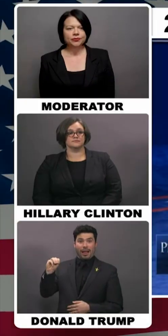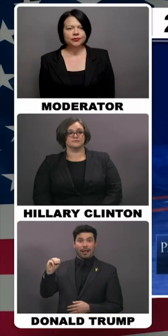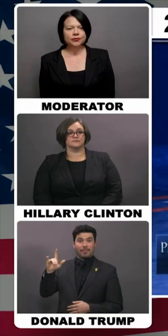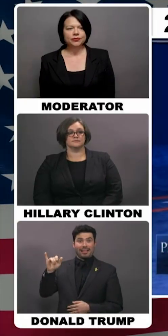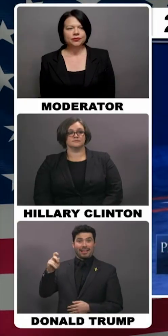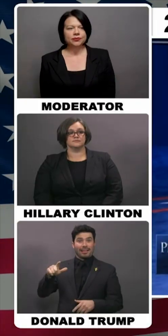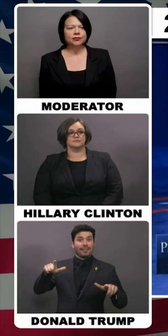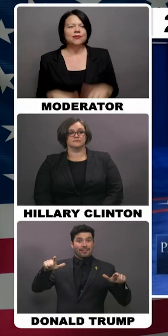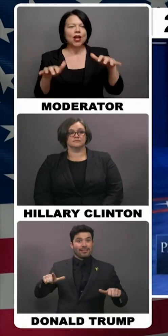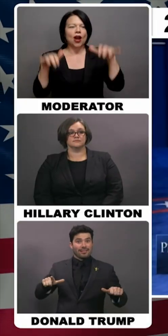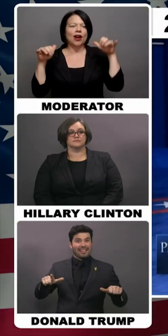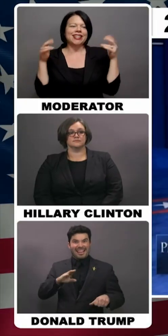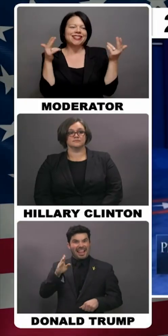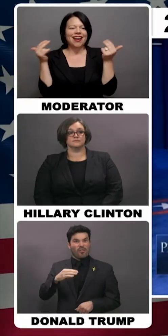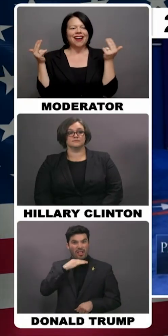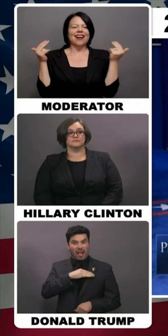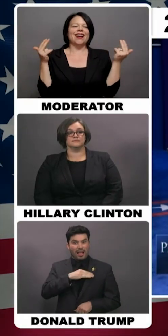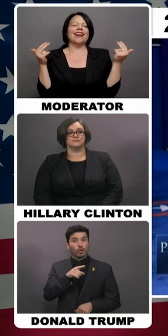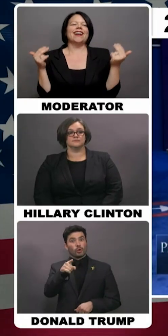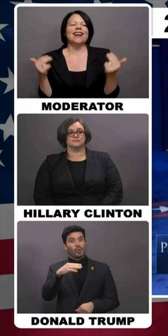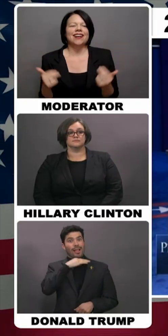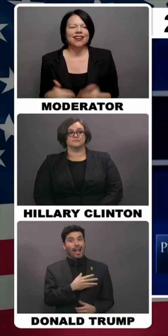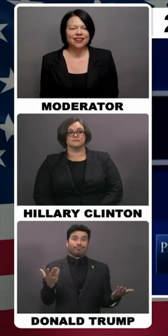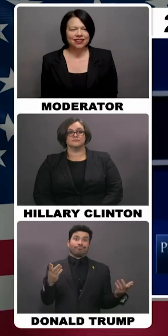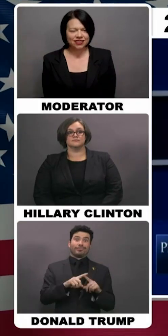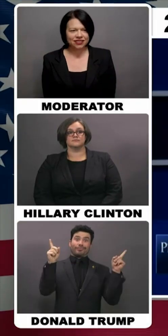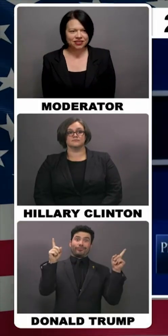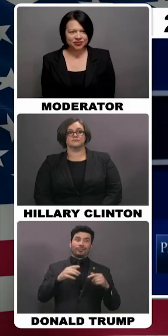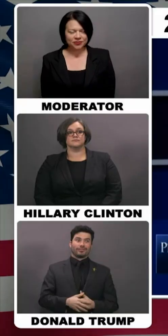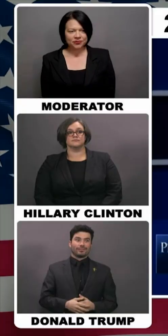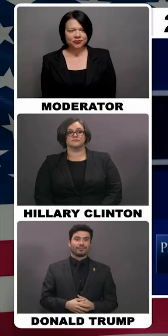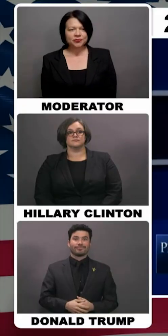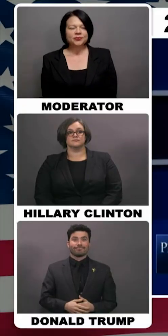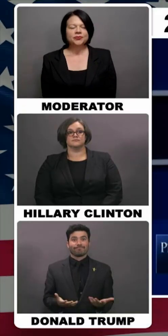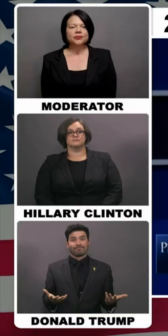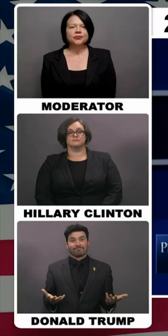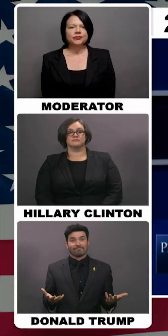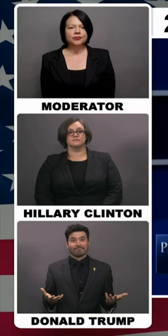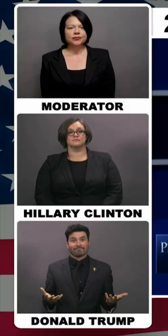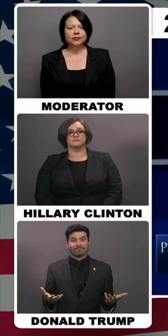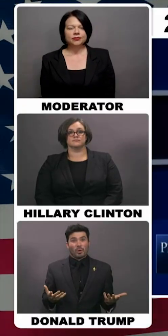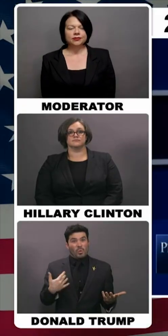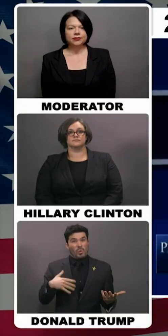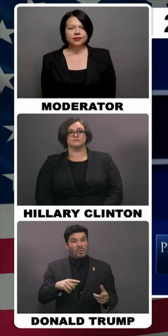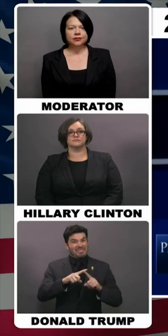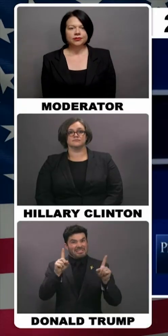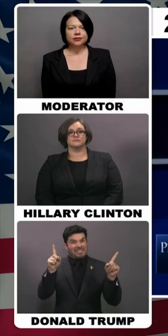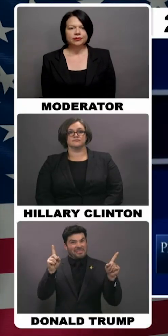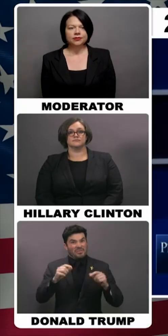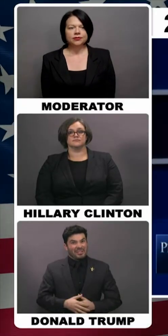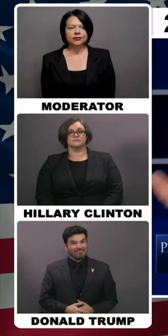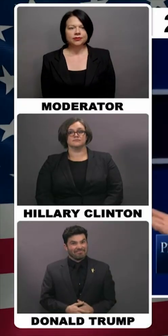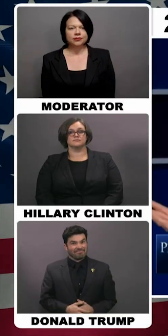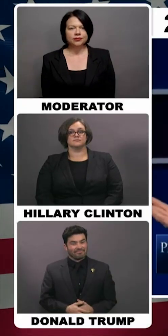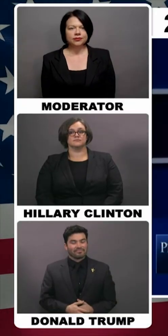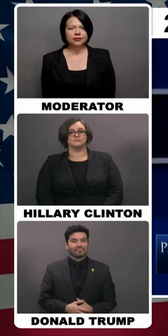That's a big, big difference. We're talking about some difference. But as far as other elements of